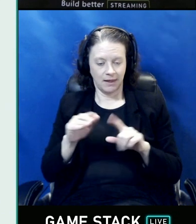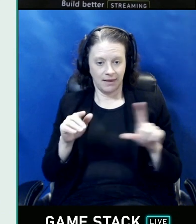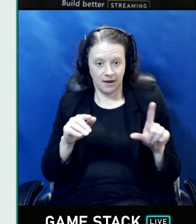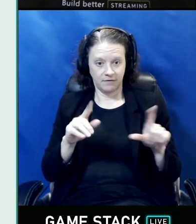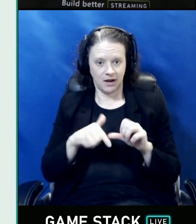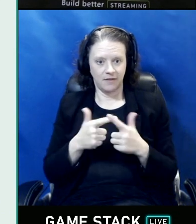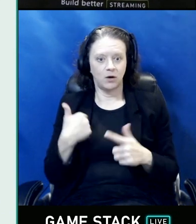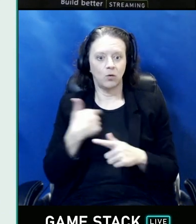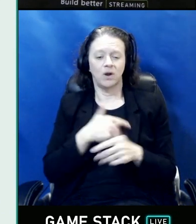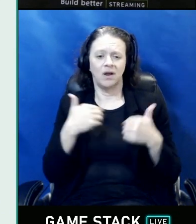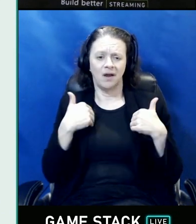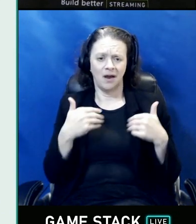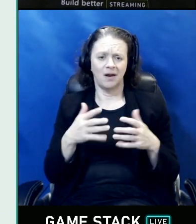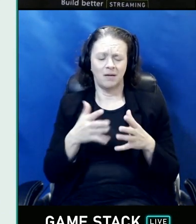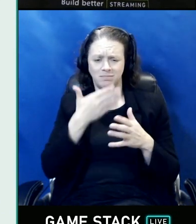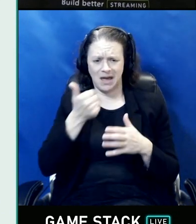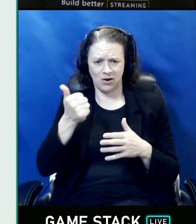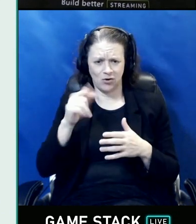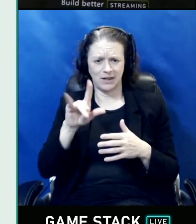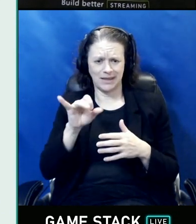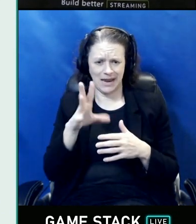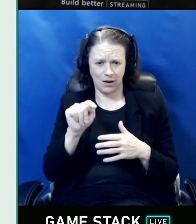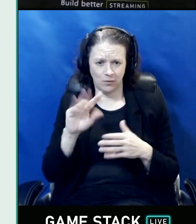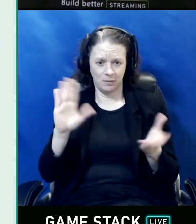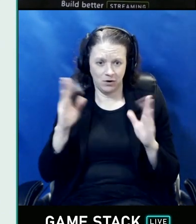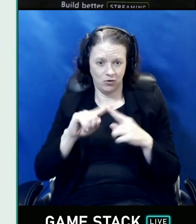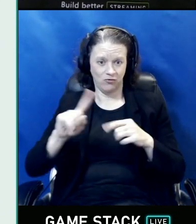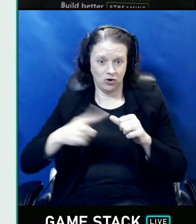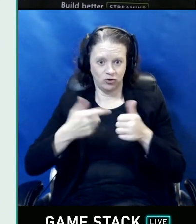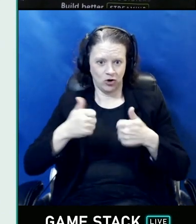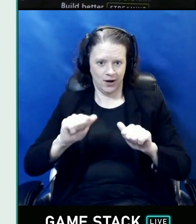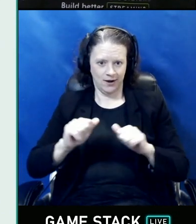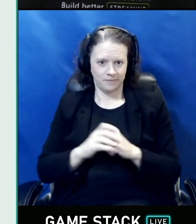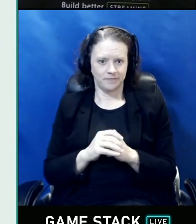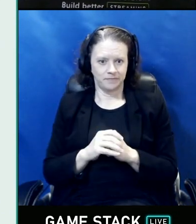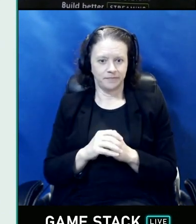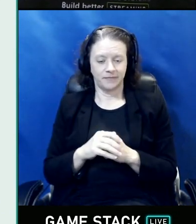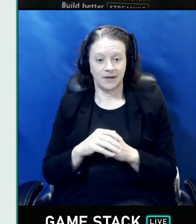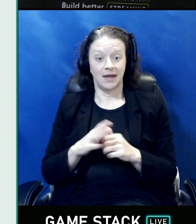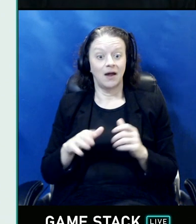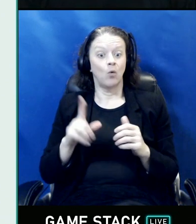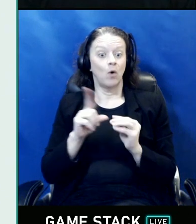played much better than our initial attempt. There was just one more thing left to tackle.